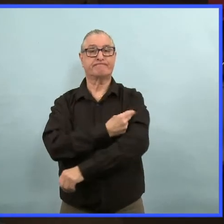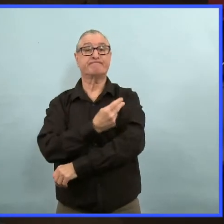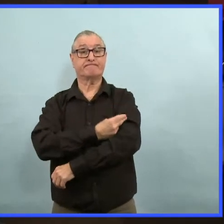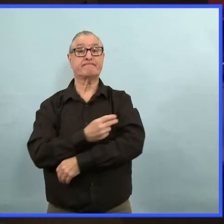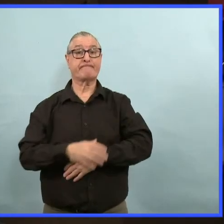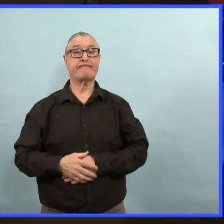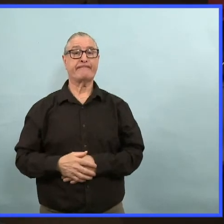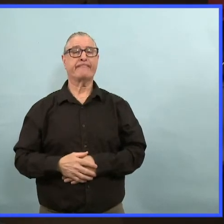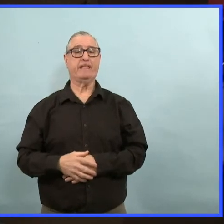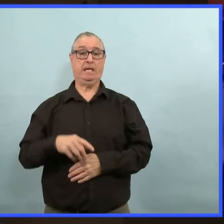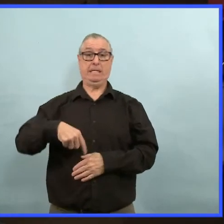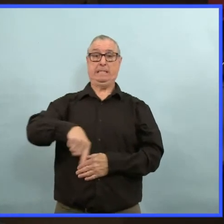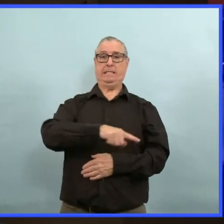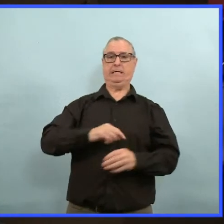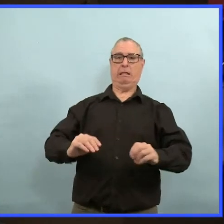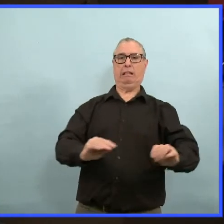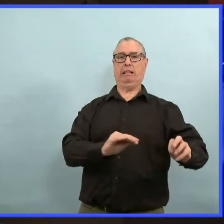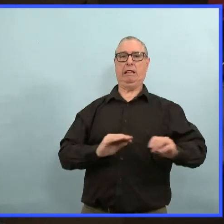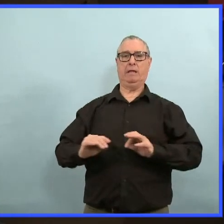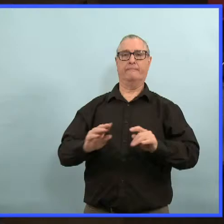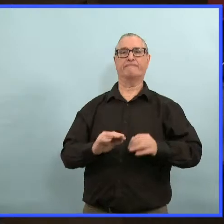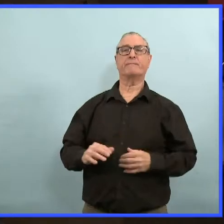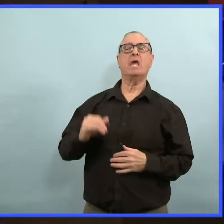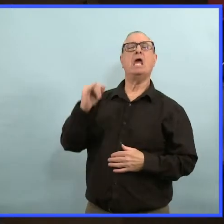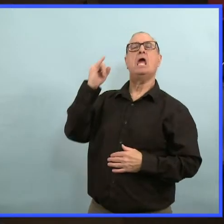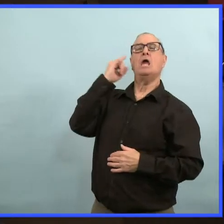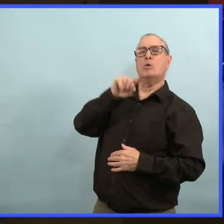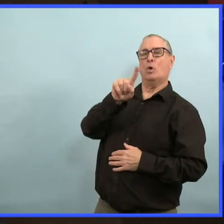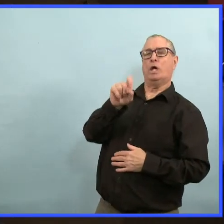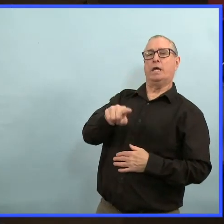for patients who are stable and are still being transferred out of the region to other regions